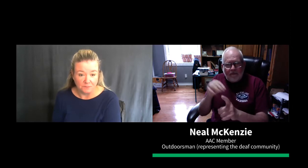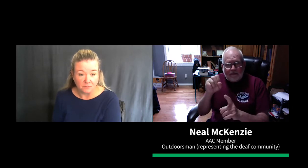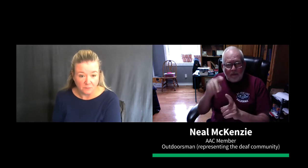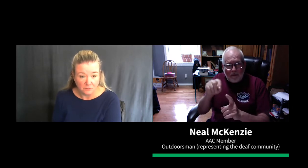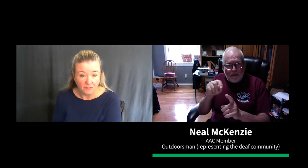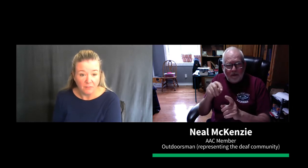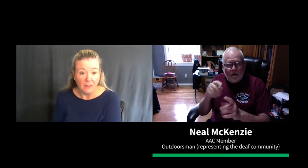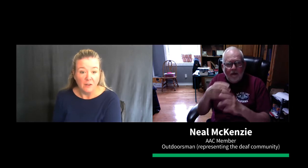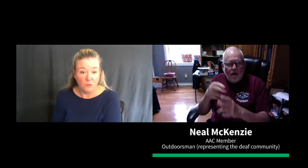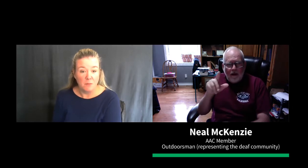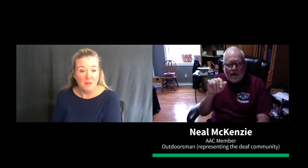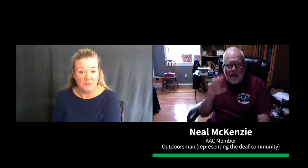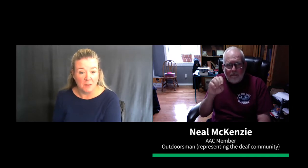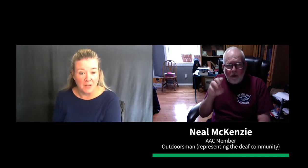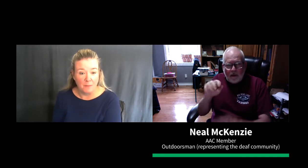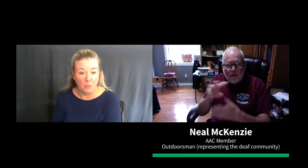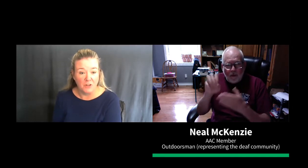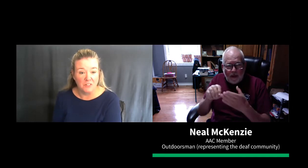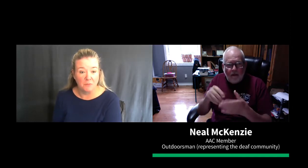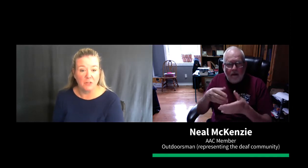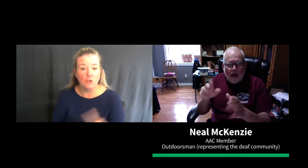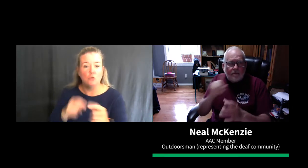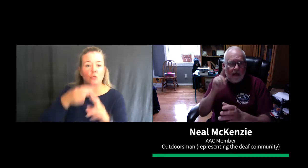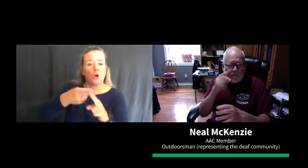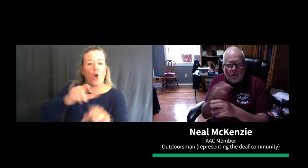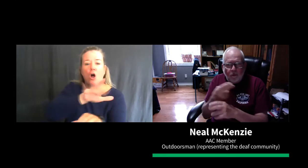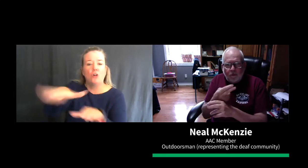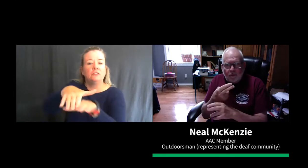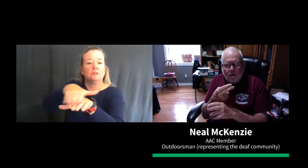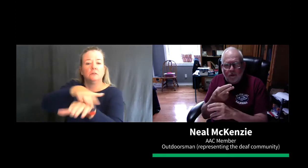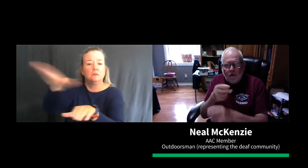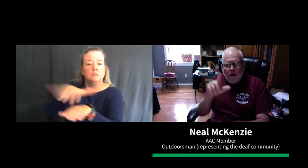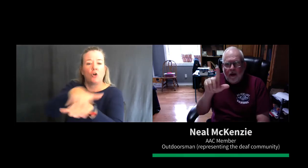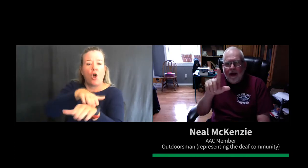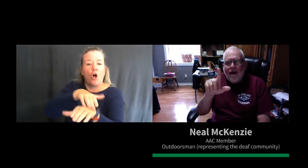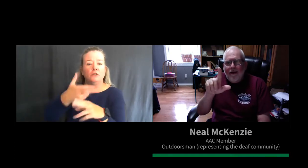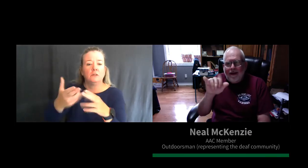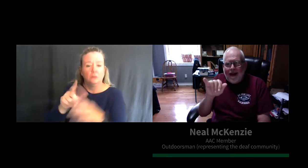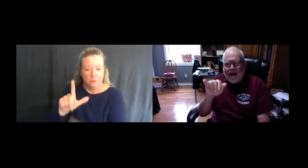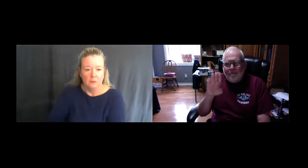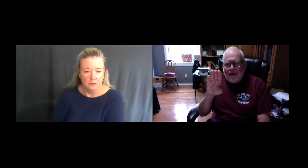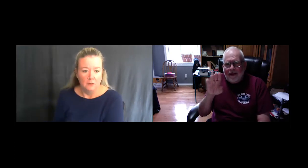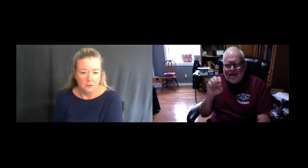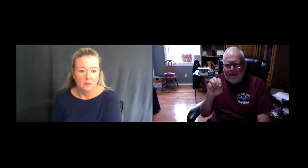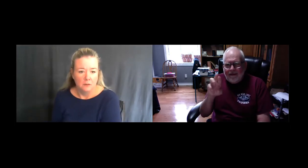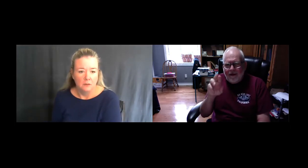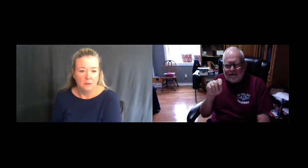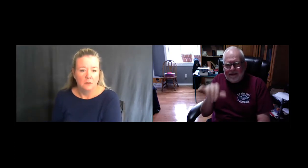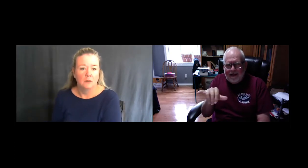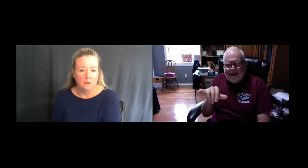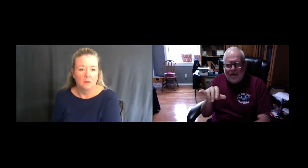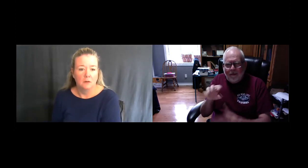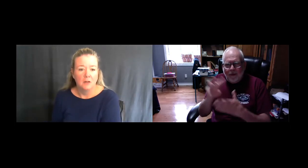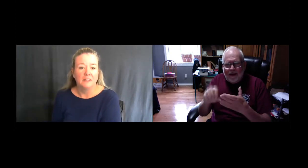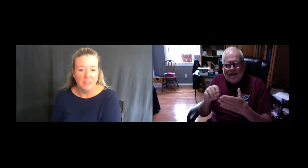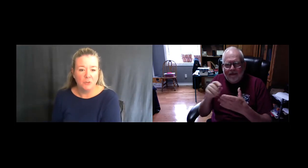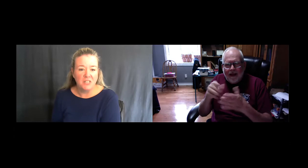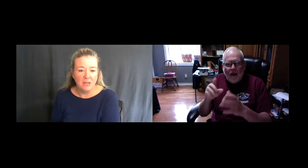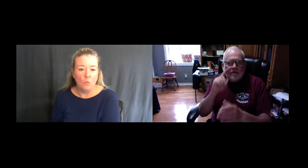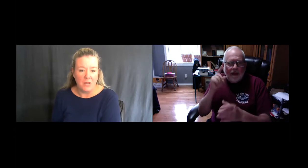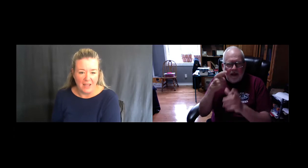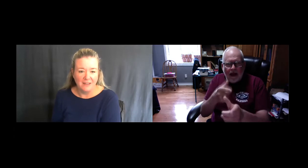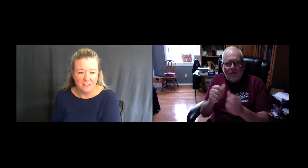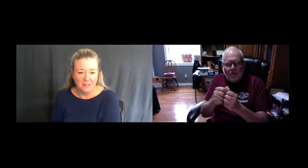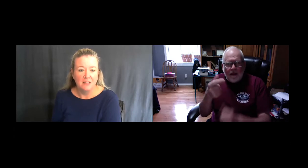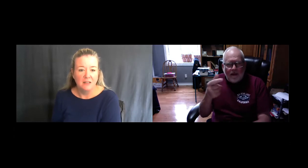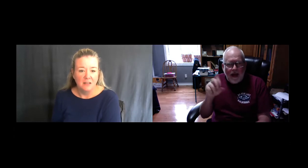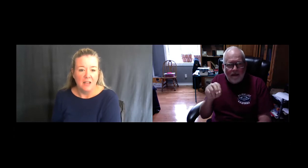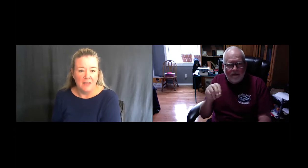And for the month of September, we've done something new called “Liberty Weekend”